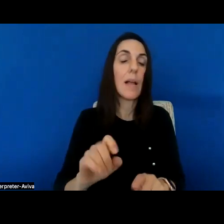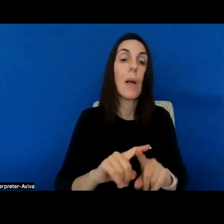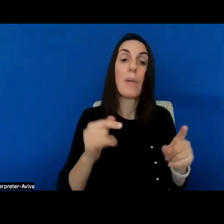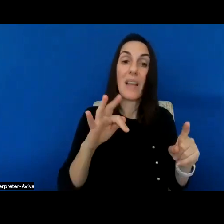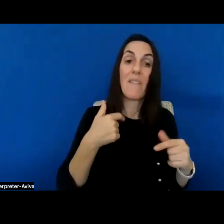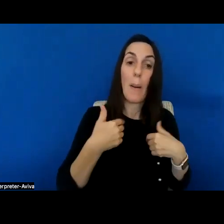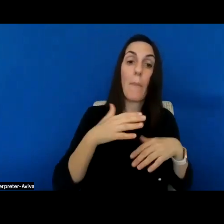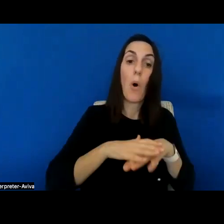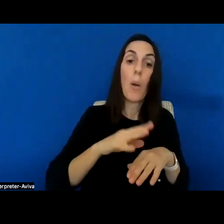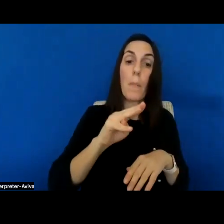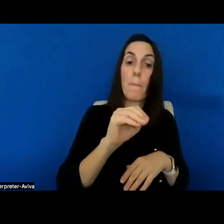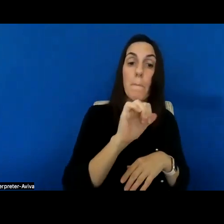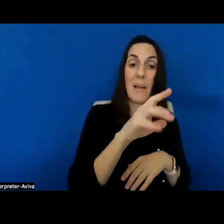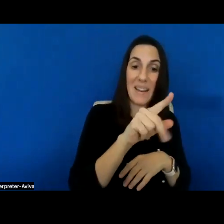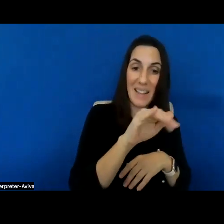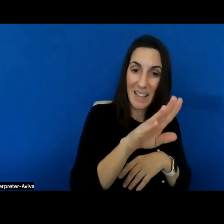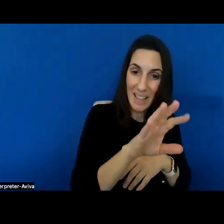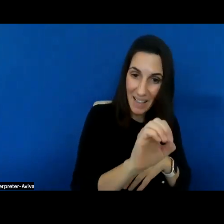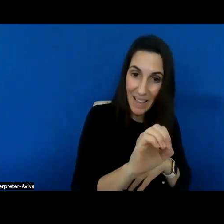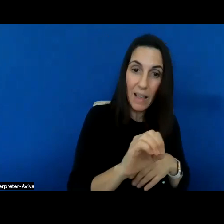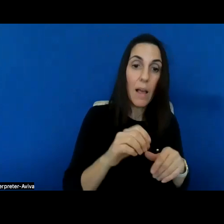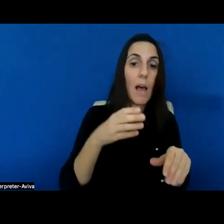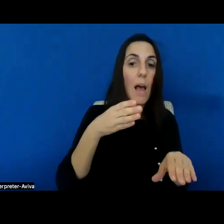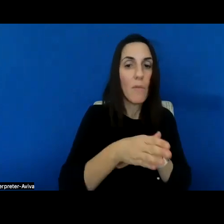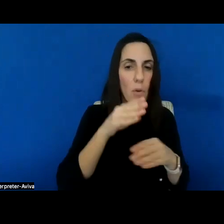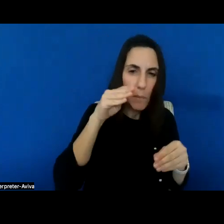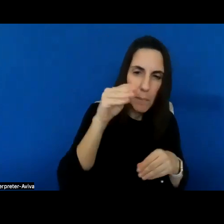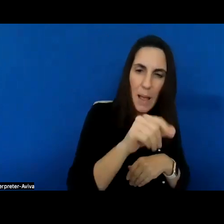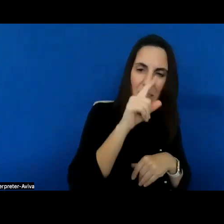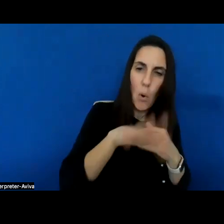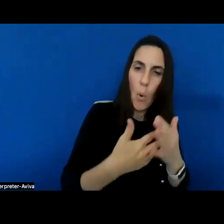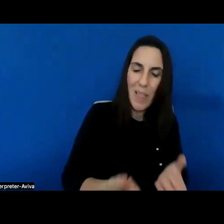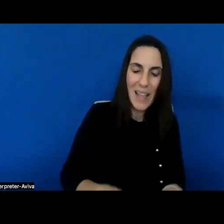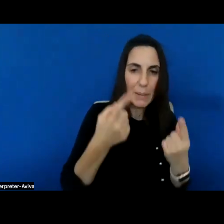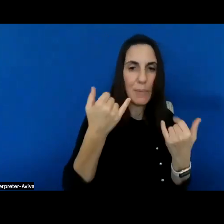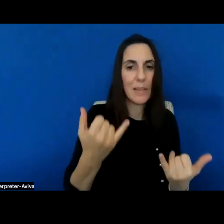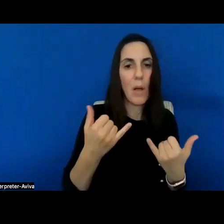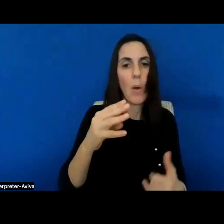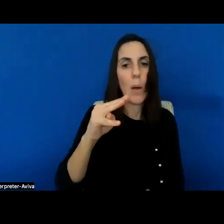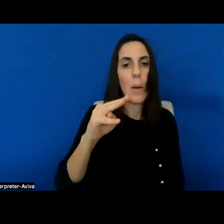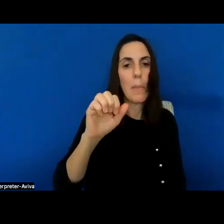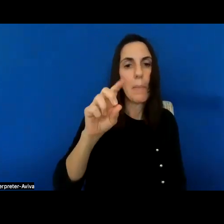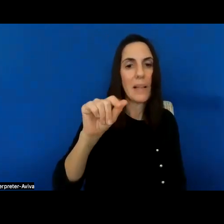11:35:30 After all outstanding qualified disability expenses, medicated state recovery may come